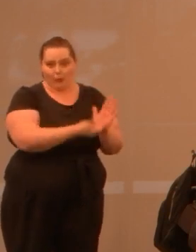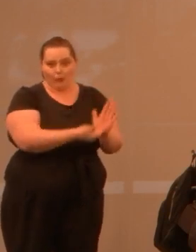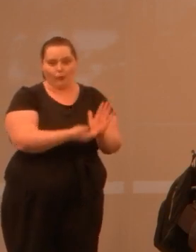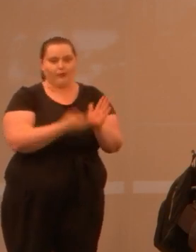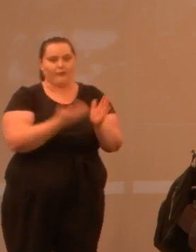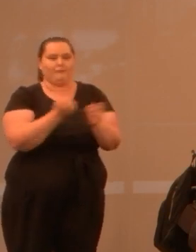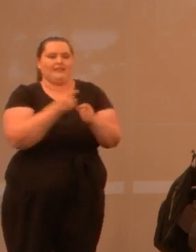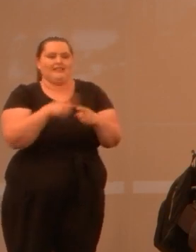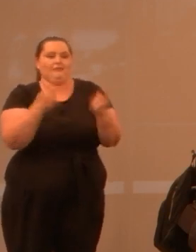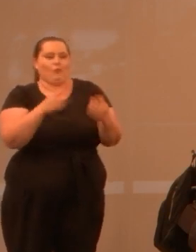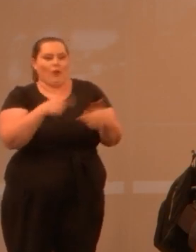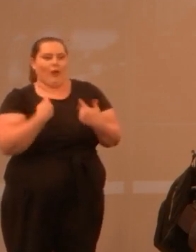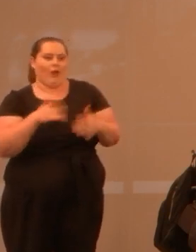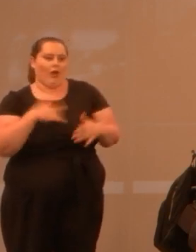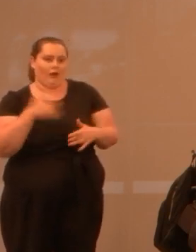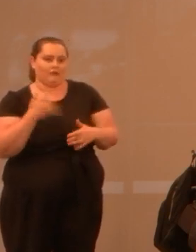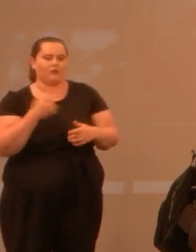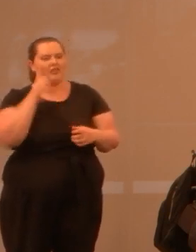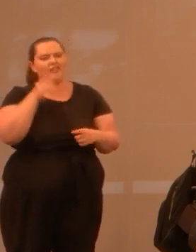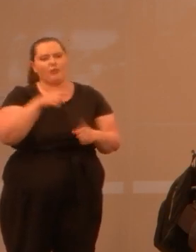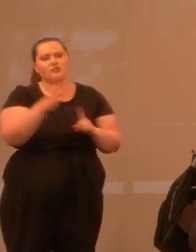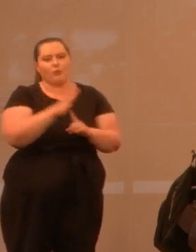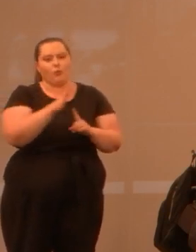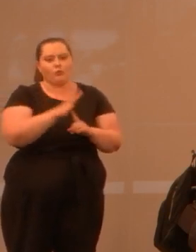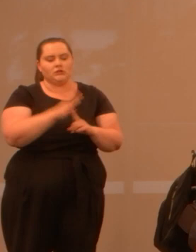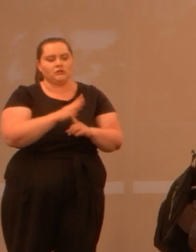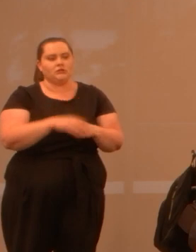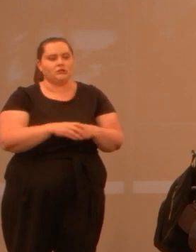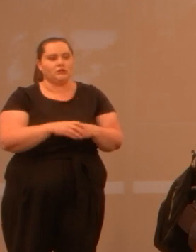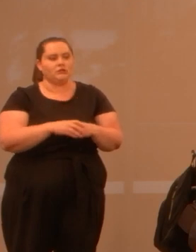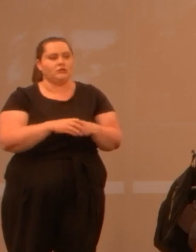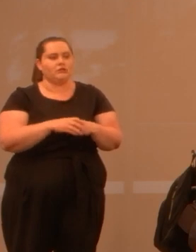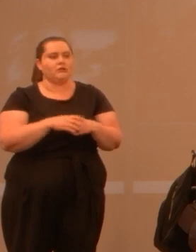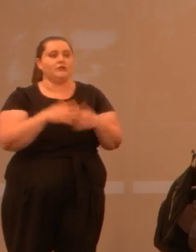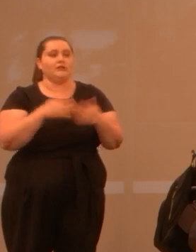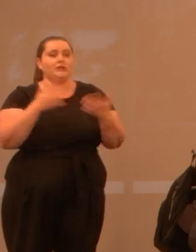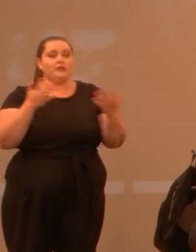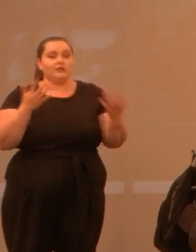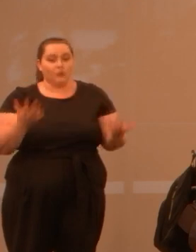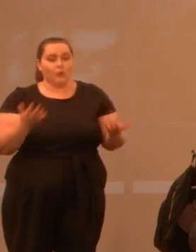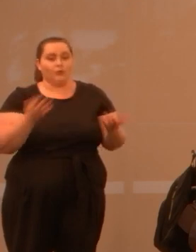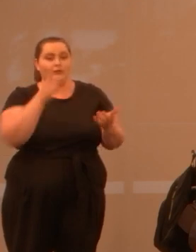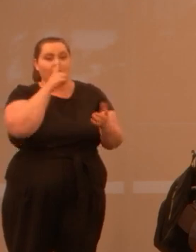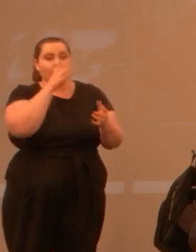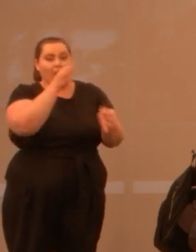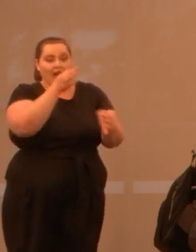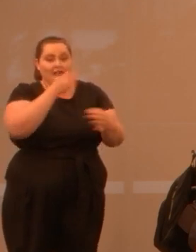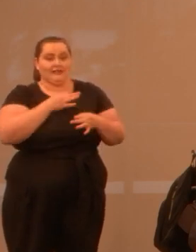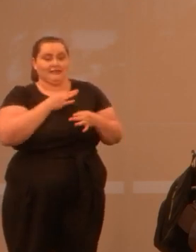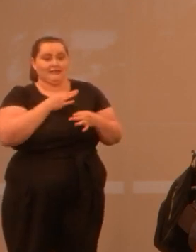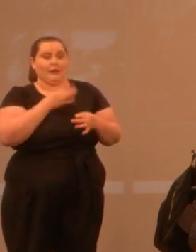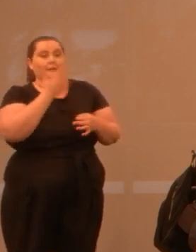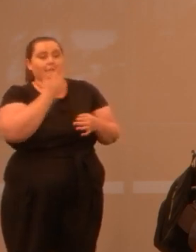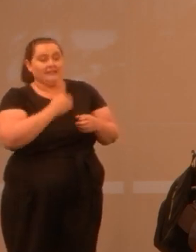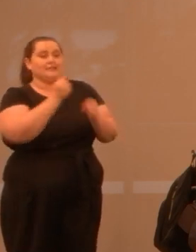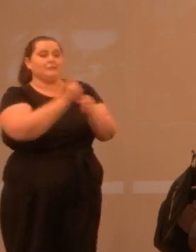was so important. And so at the end of the day, when asked directly, "Can you make sure that the Access Awards are happening again?"